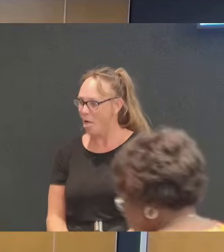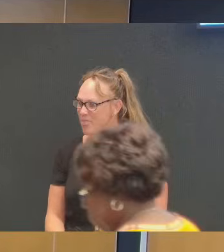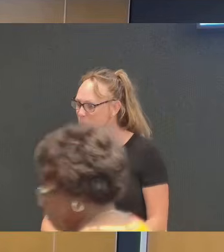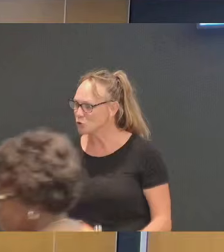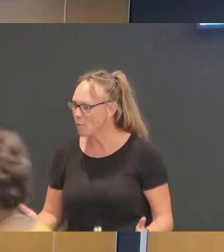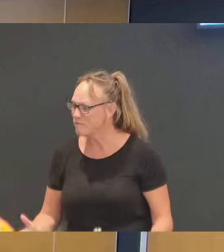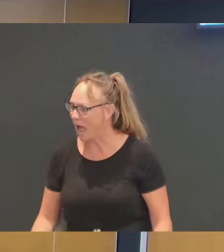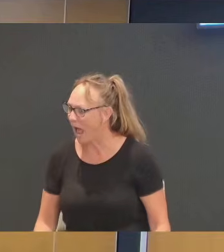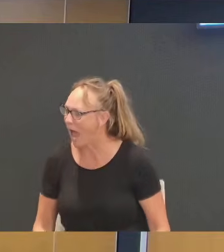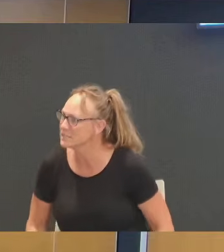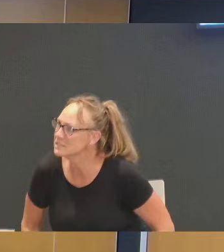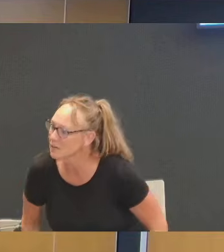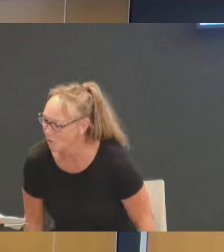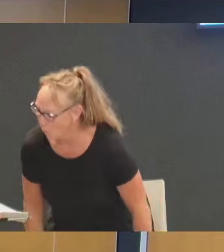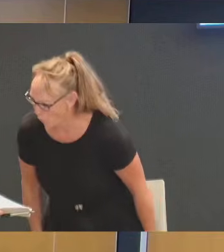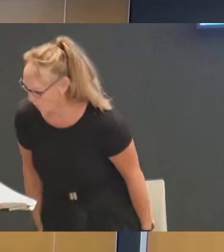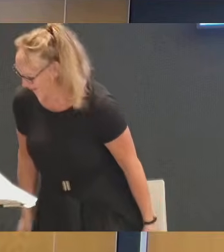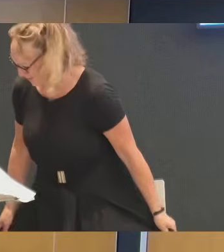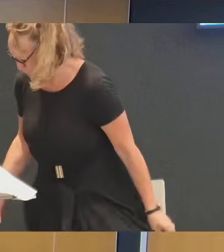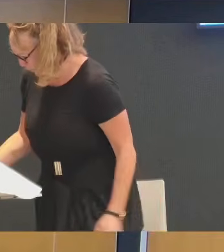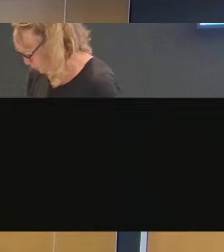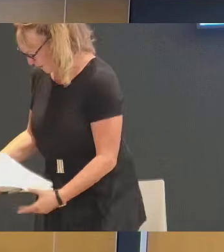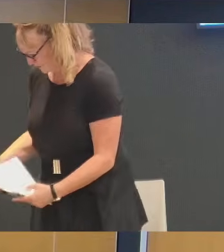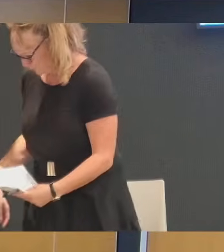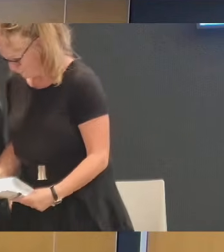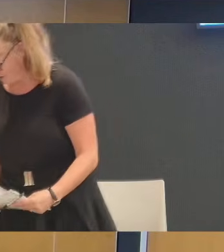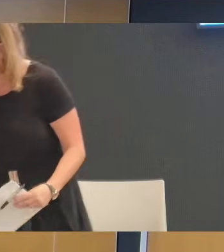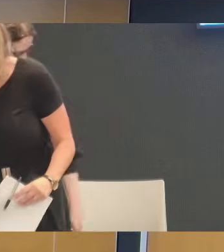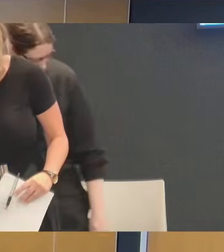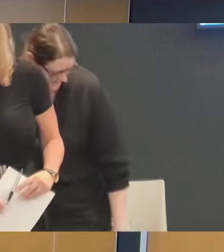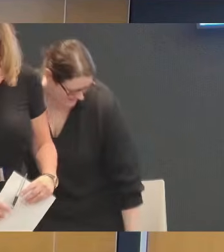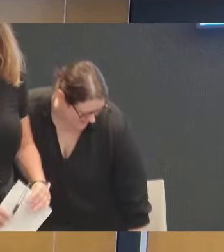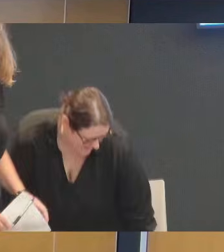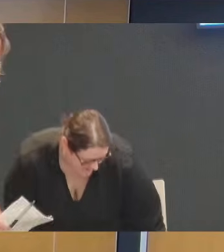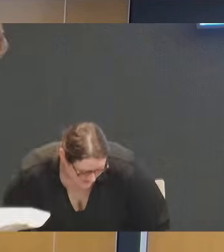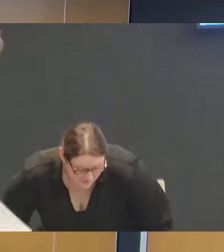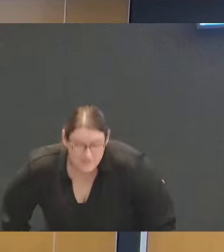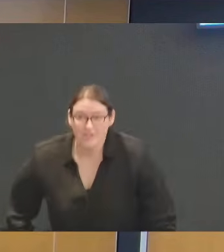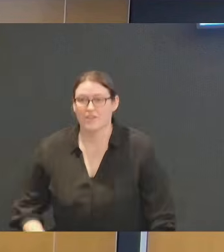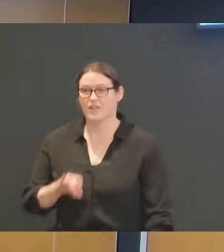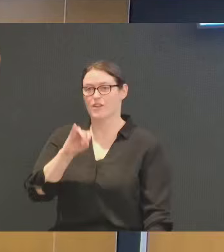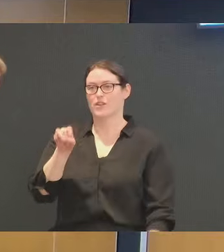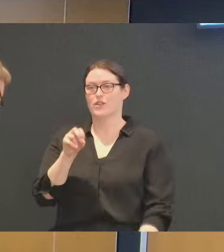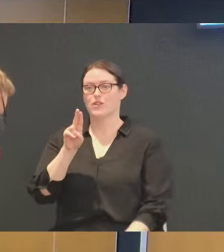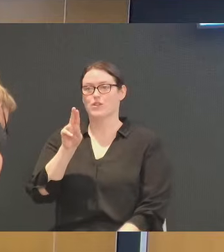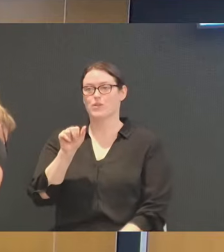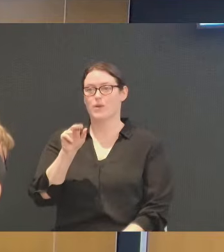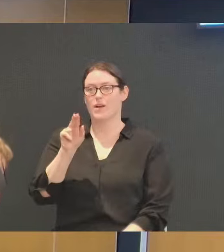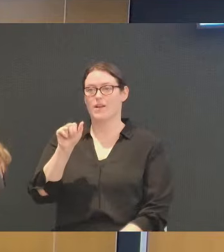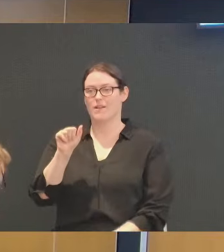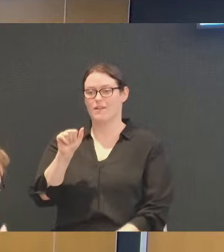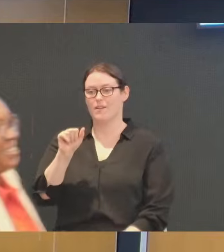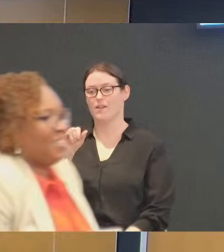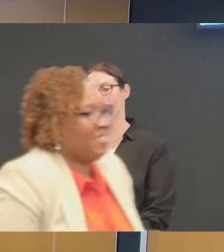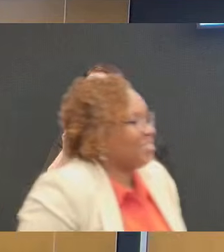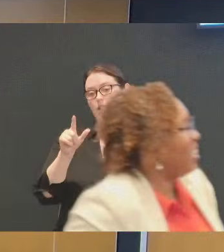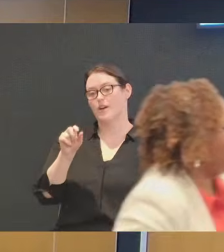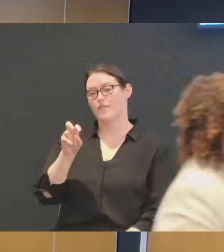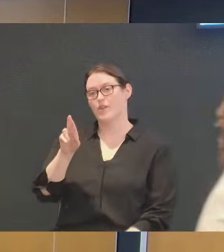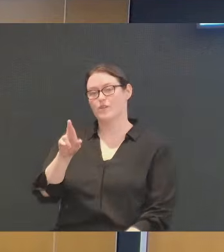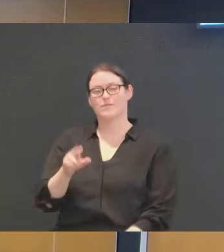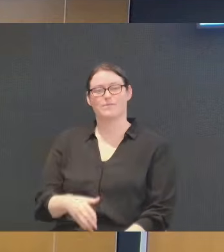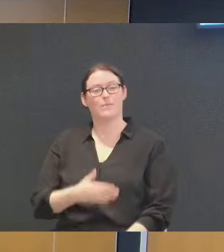Dana Glover, welcome.